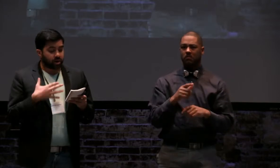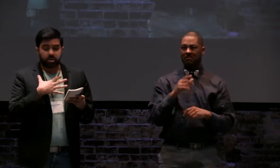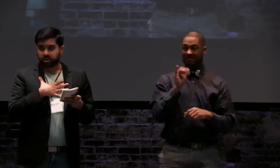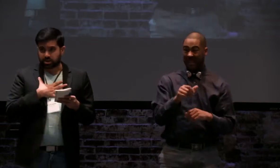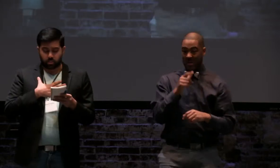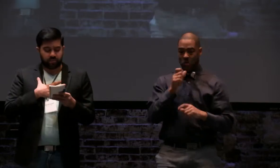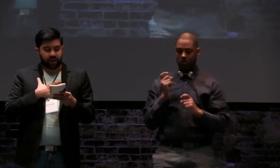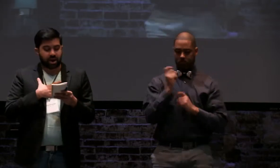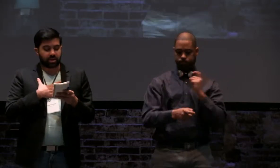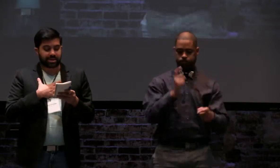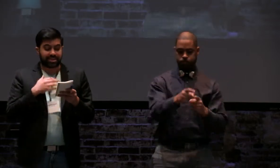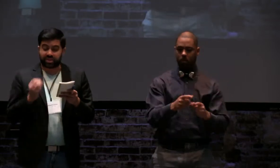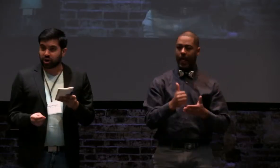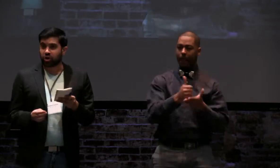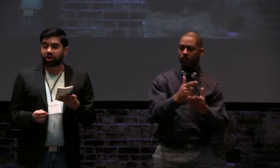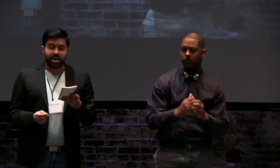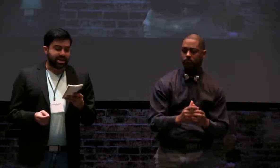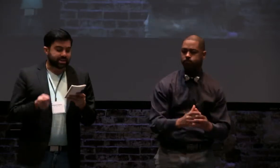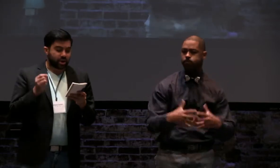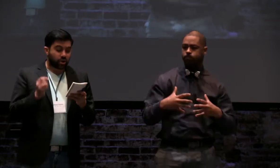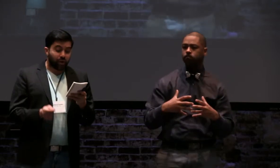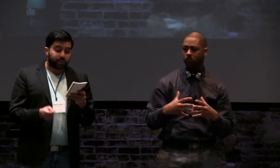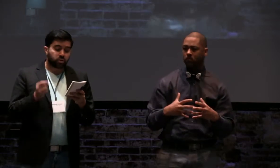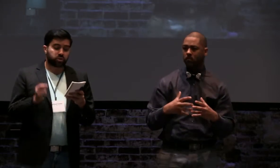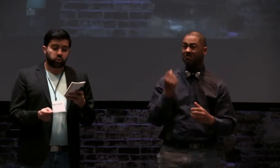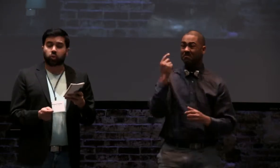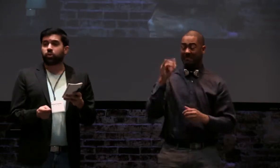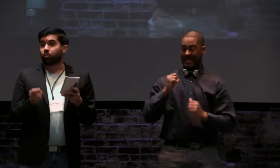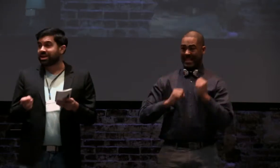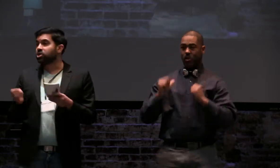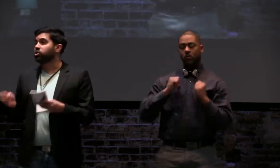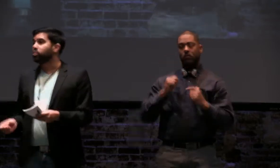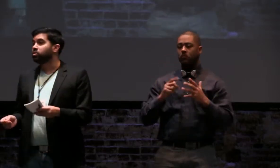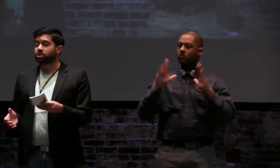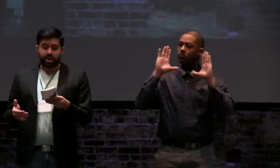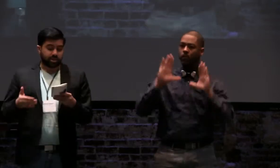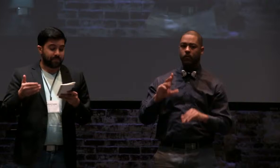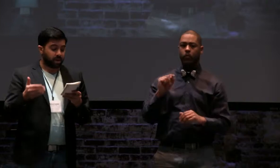to build knowledge and awareness of who we are,